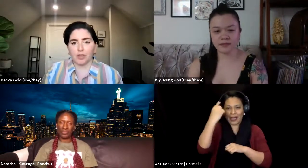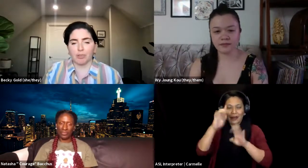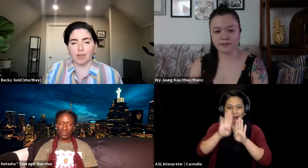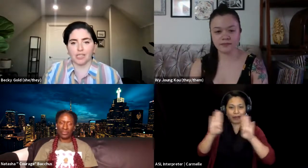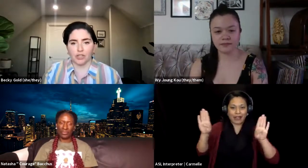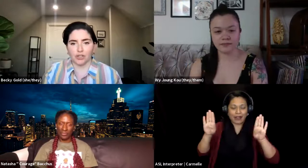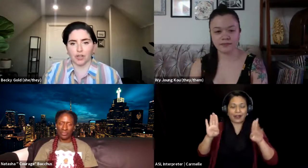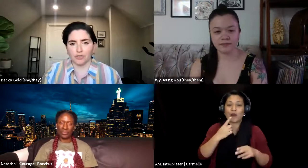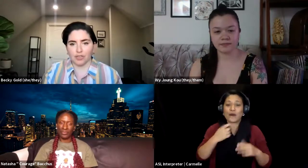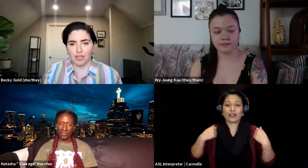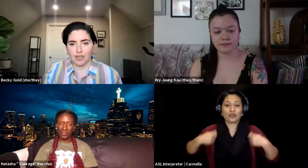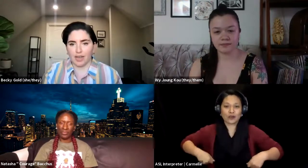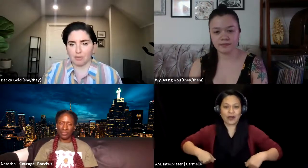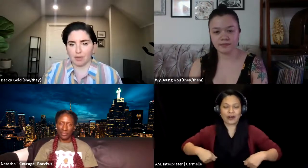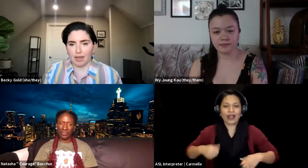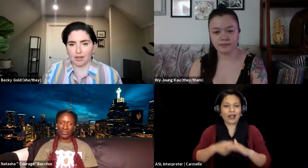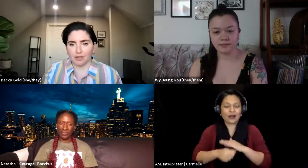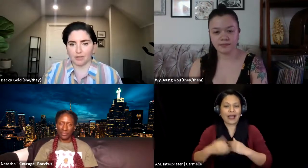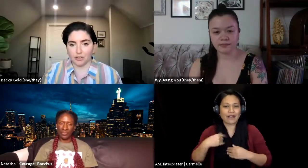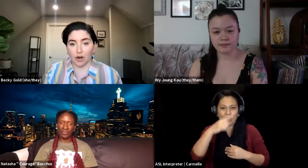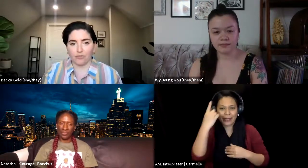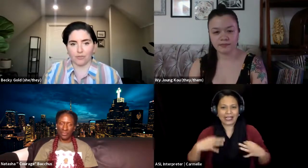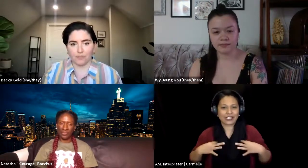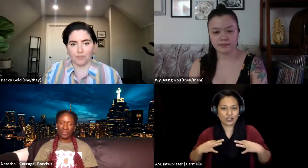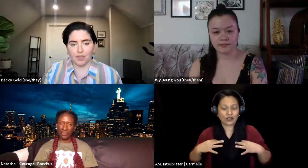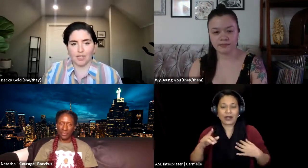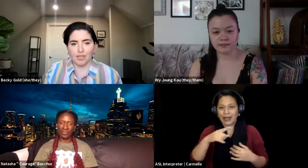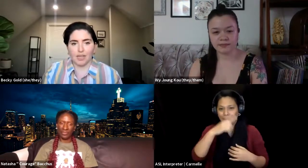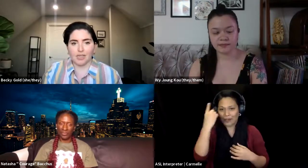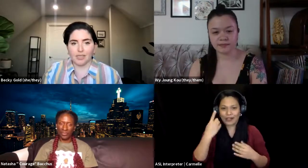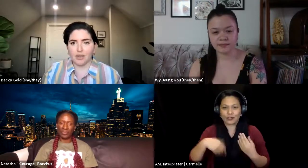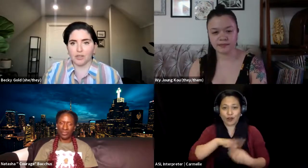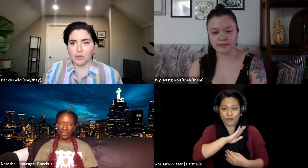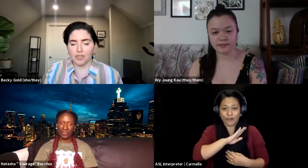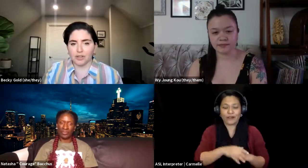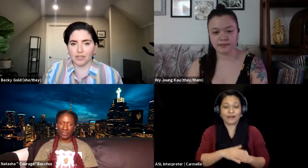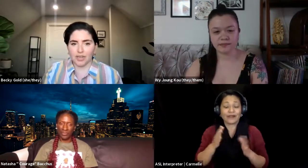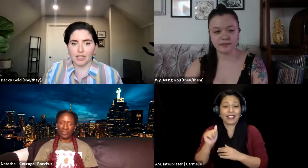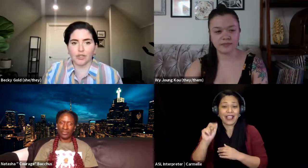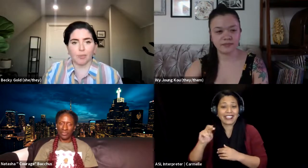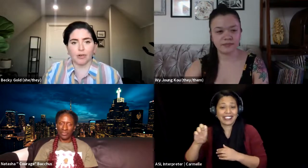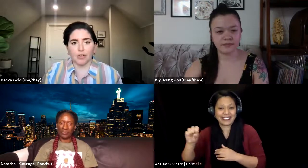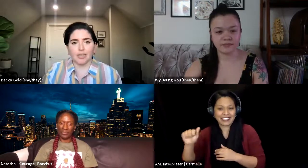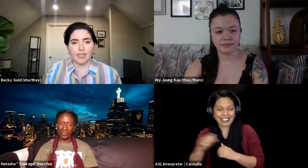a black t-shirt underneath and a black scarf. Aneesa, who is our second interpreter, is a